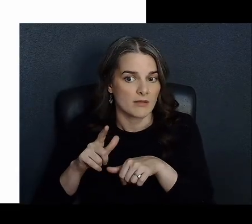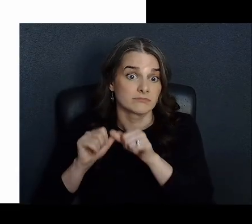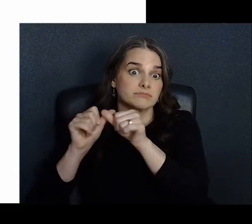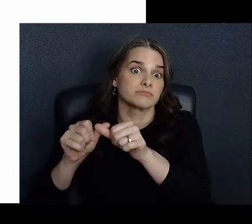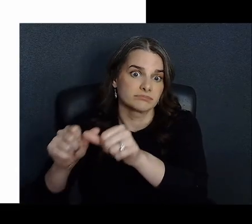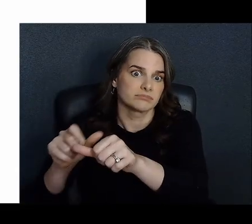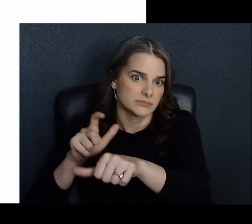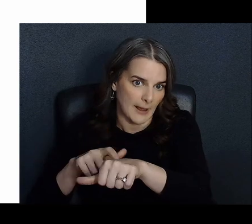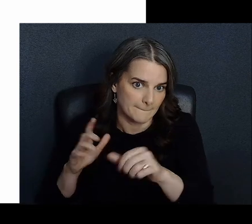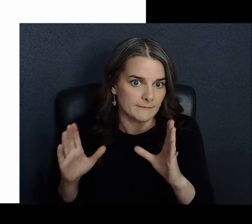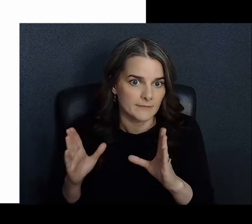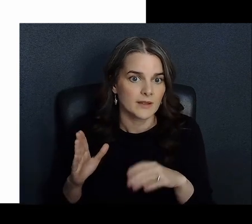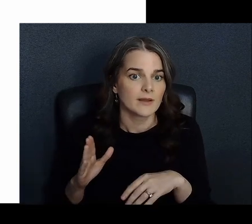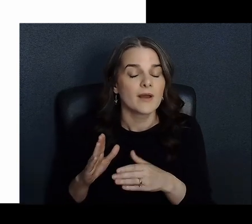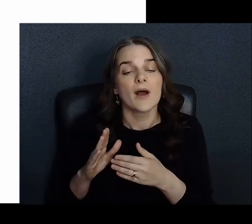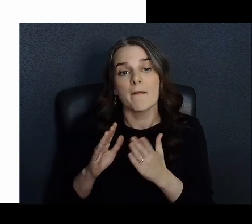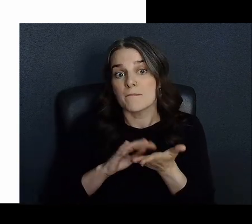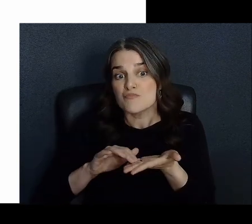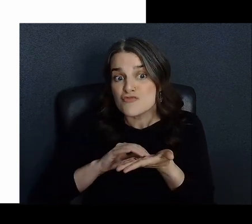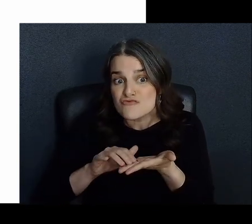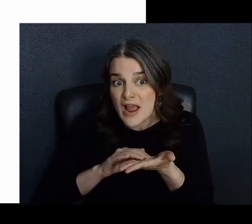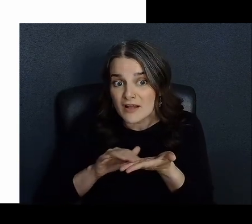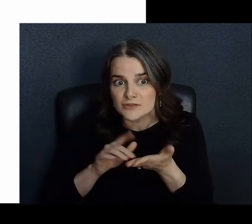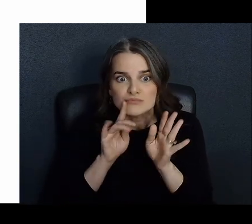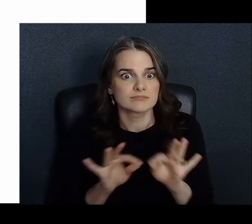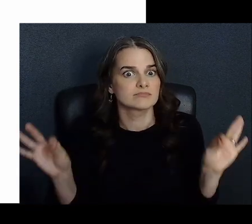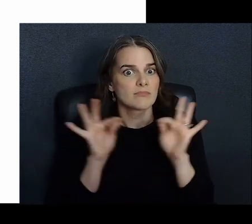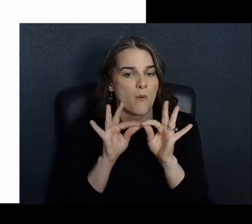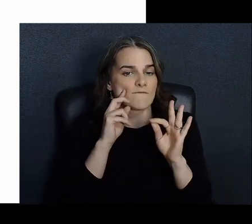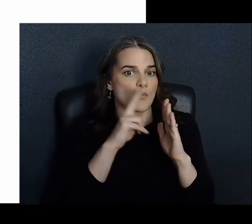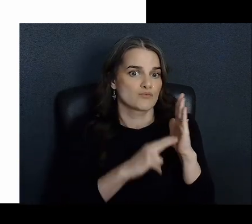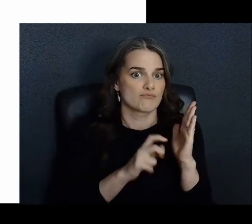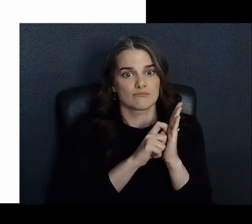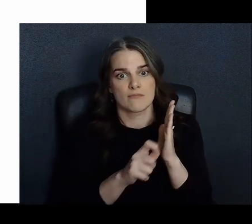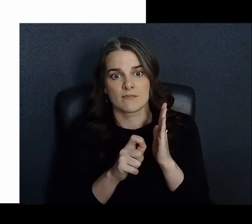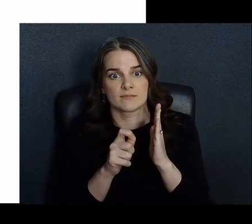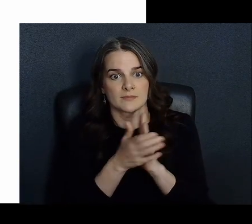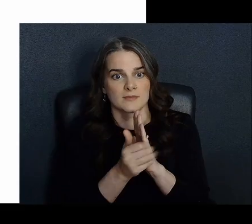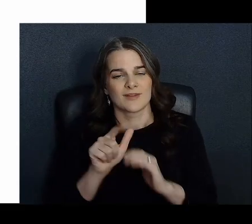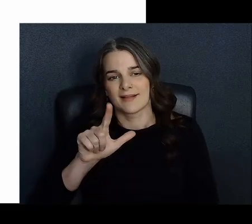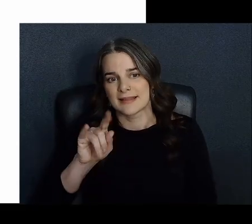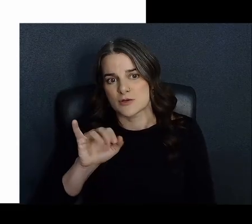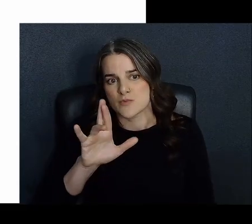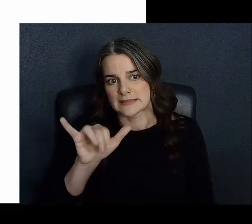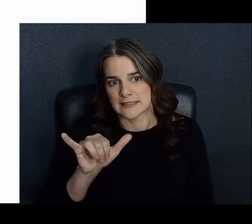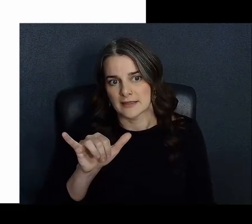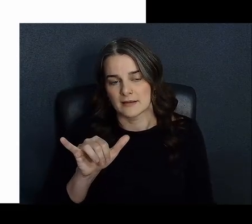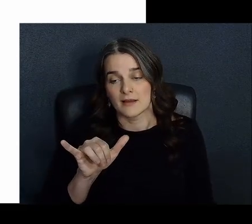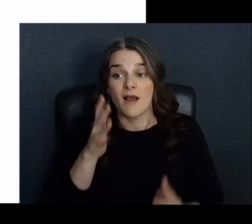Braille is very important for literacy. I like to emphasize that. Unfortunately, I don't read Braille.